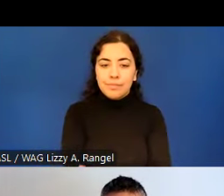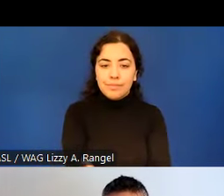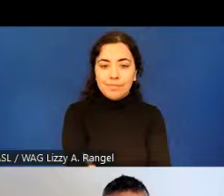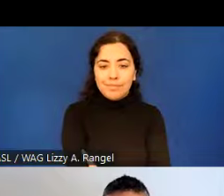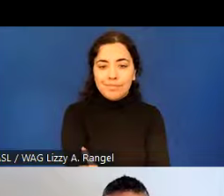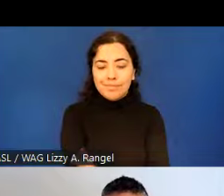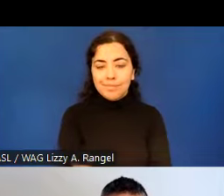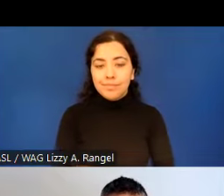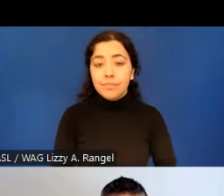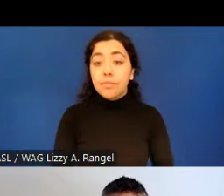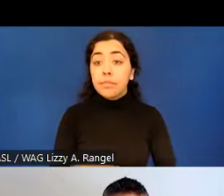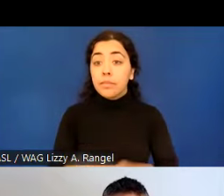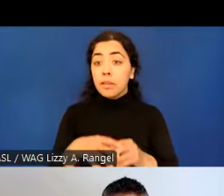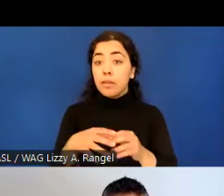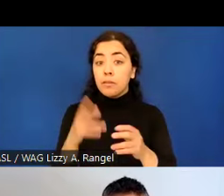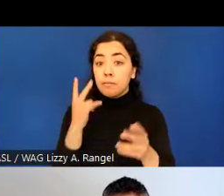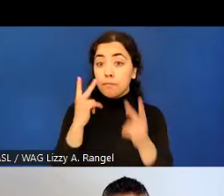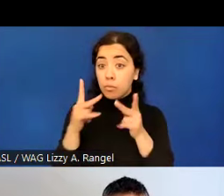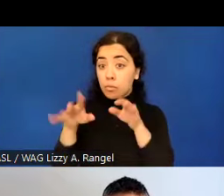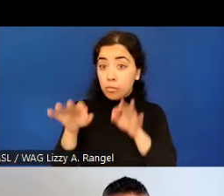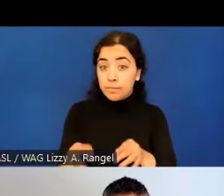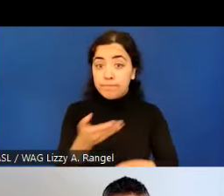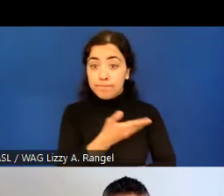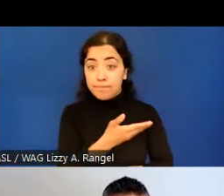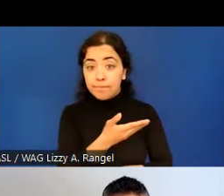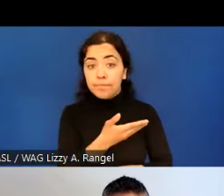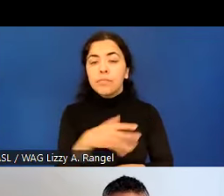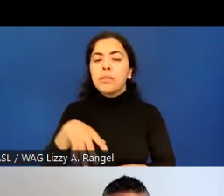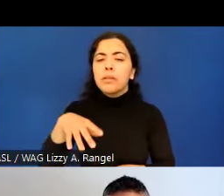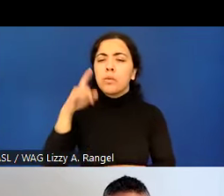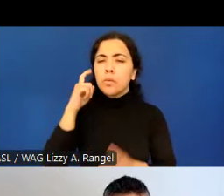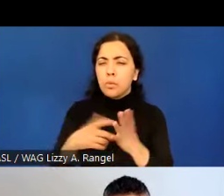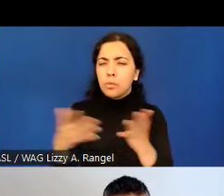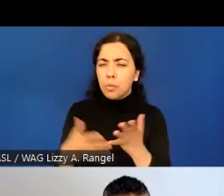Visual description, this slide features a black and white symbol for audio description.